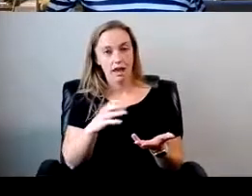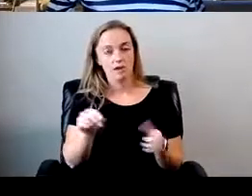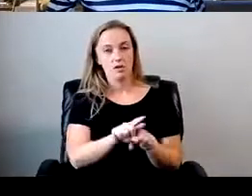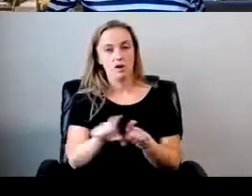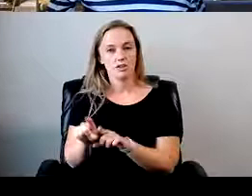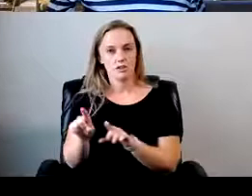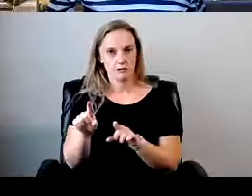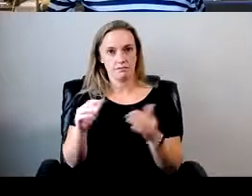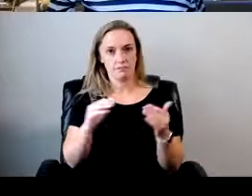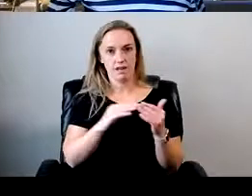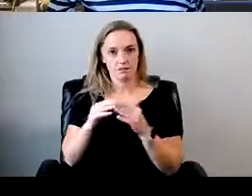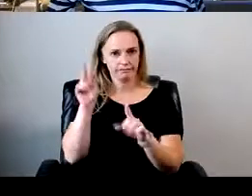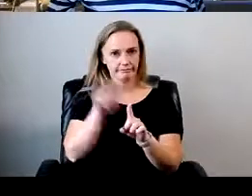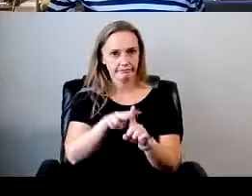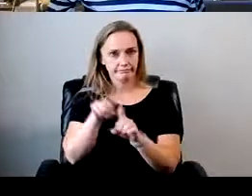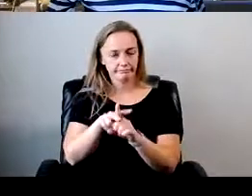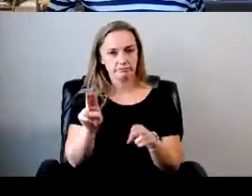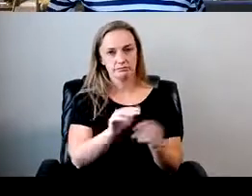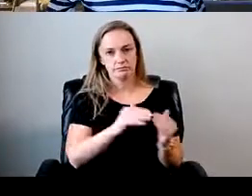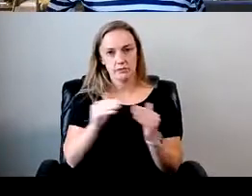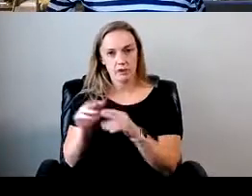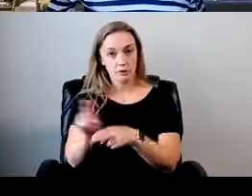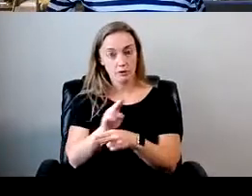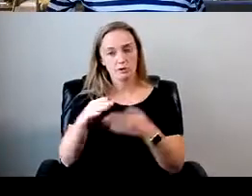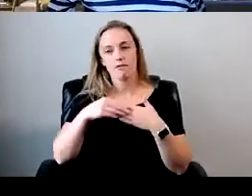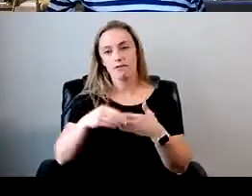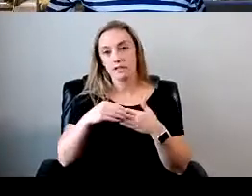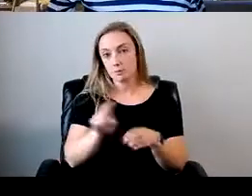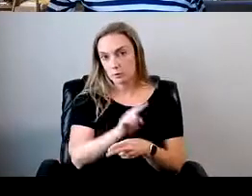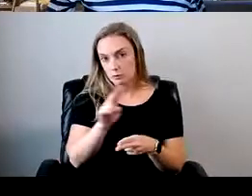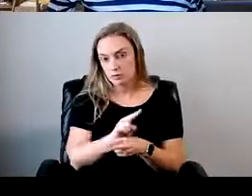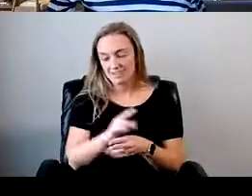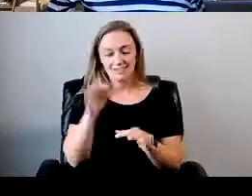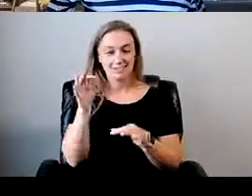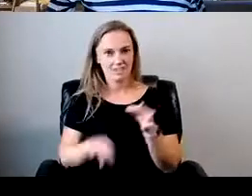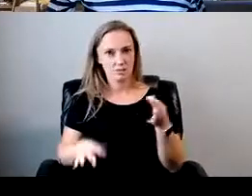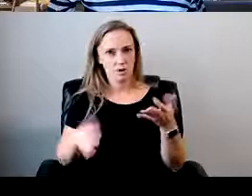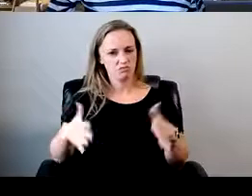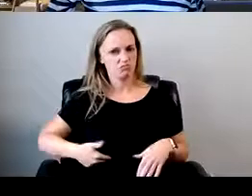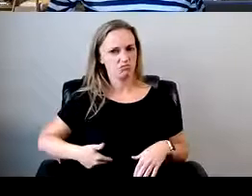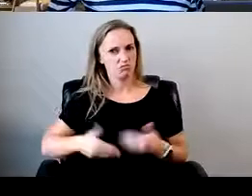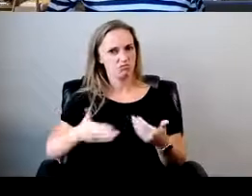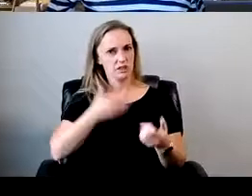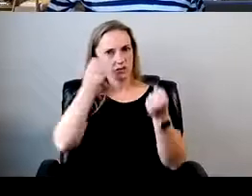equitable use, flexibility in use, simple and intuitive use, perceptible information,